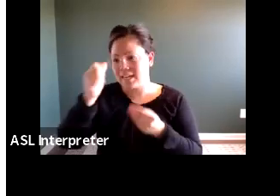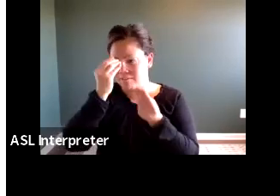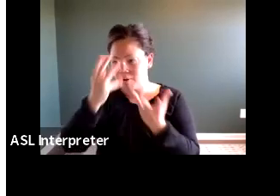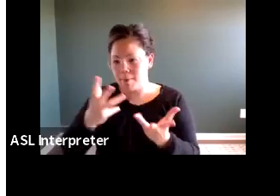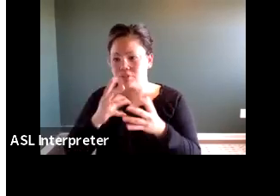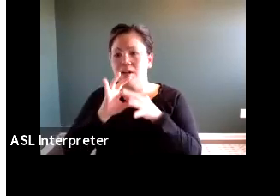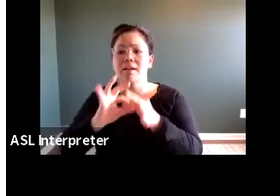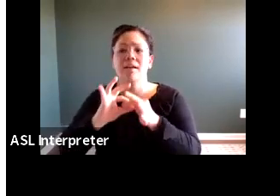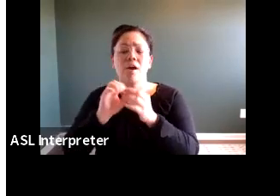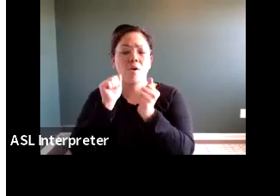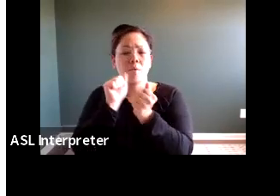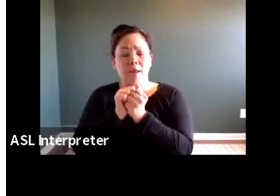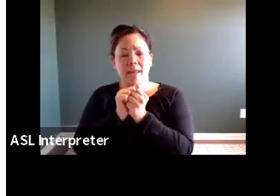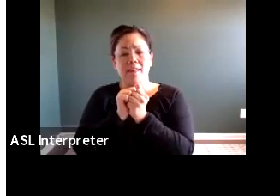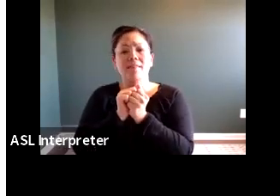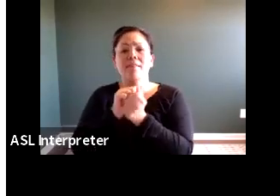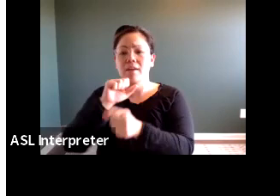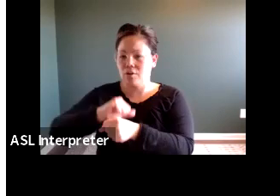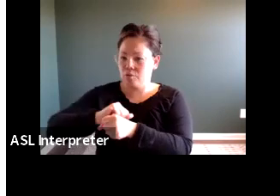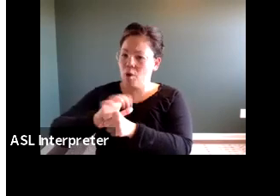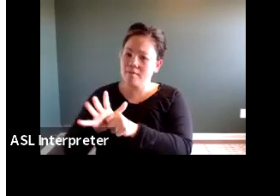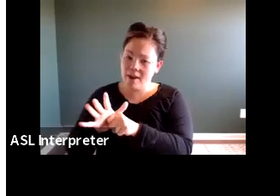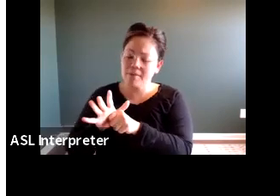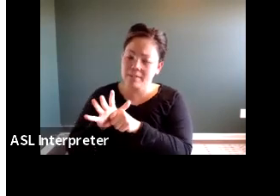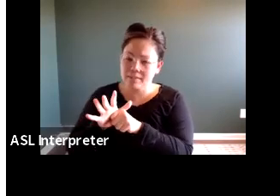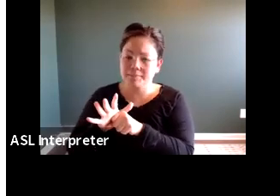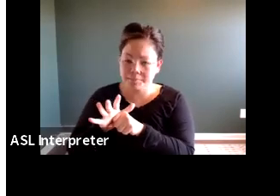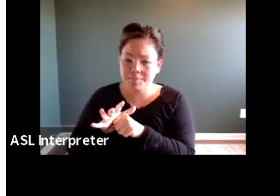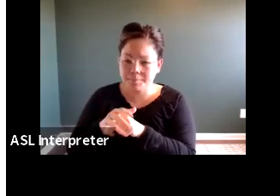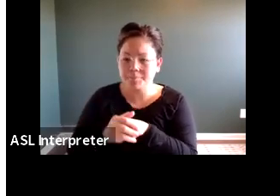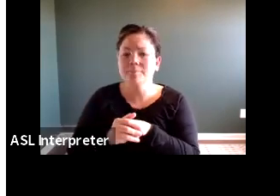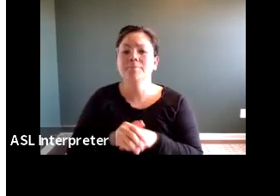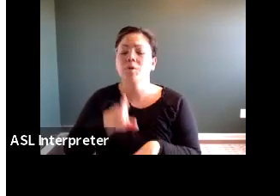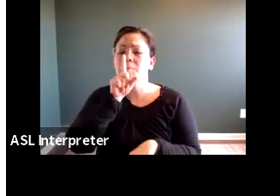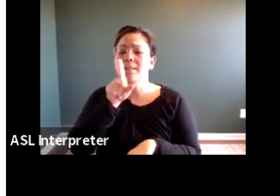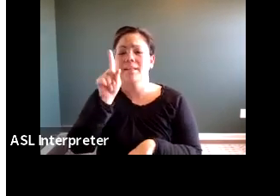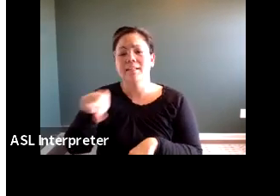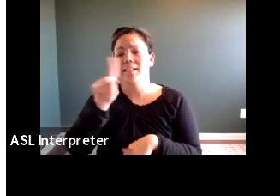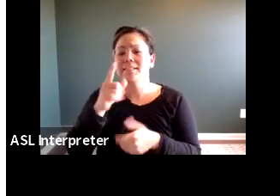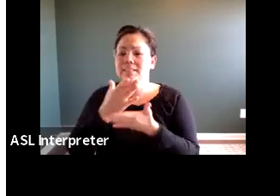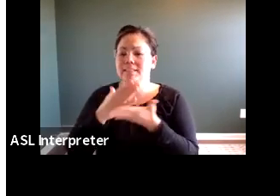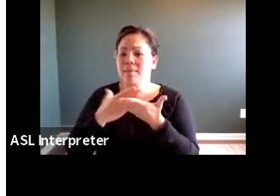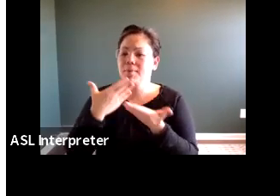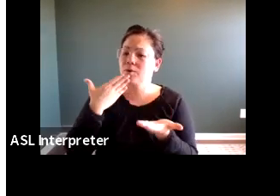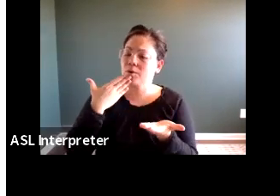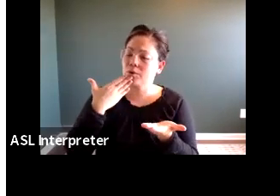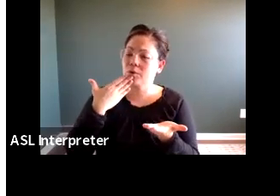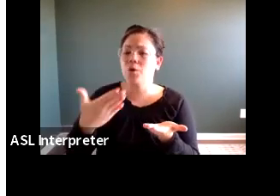about the coronavirus. And it's just really some good breakdown.